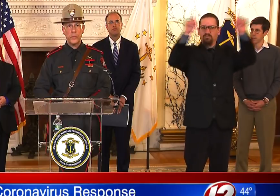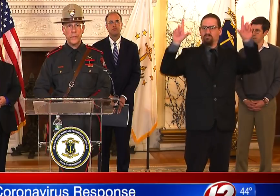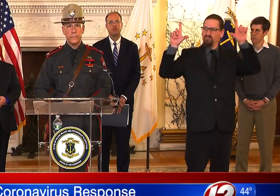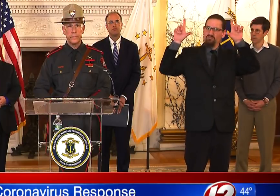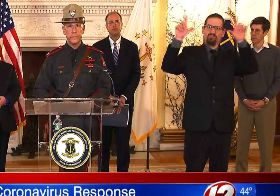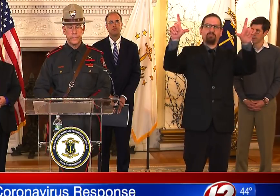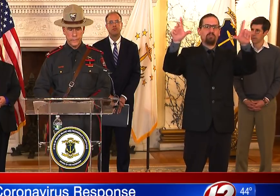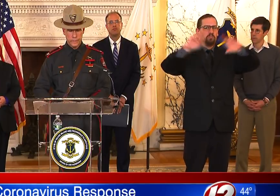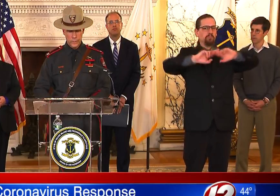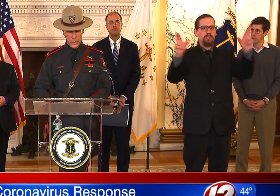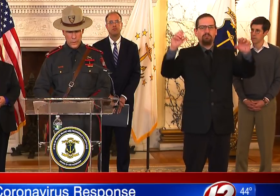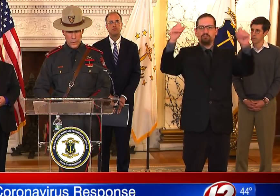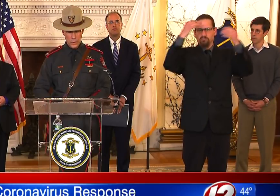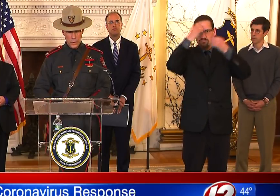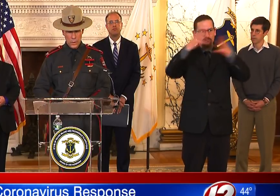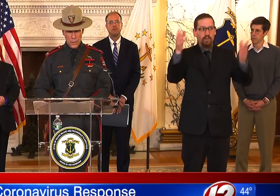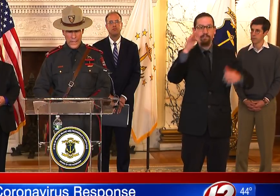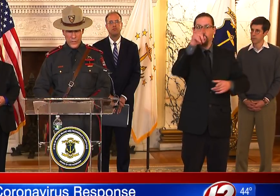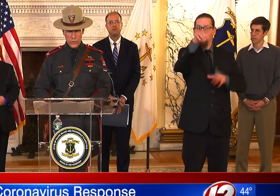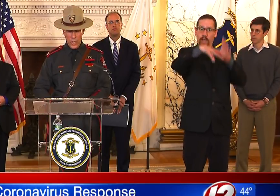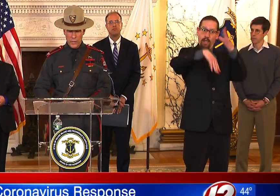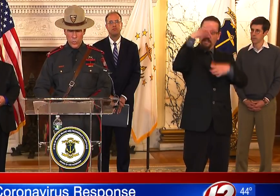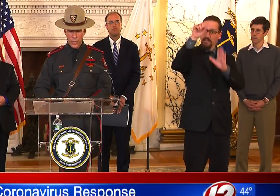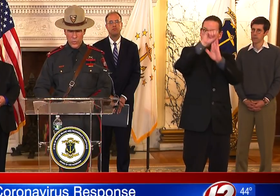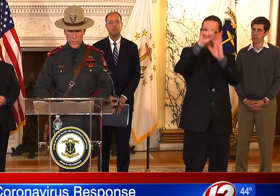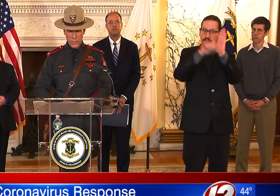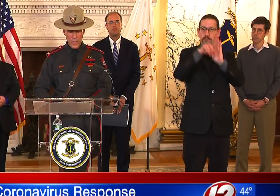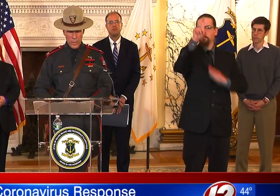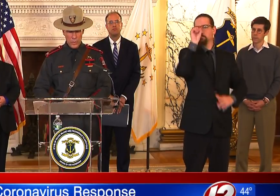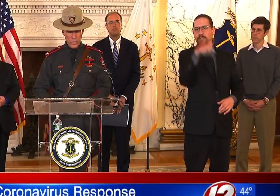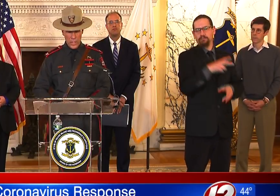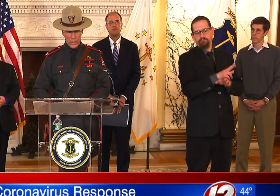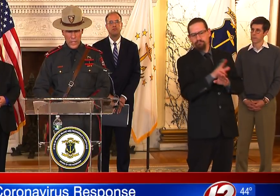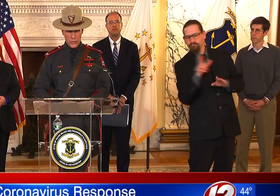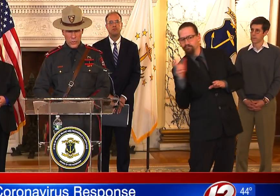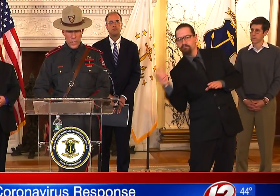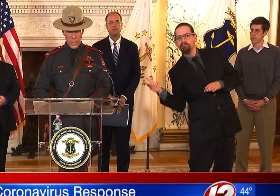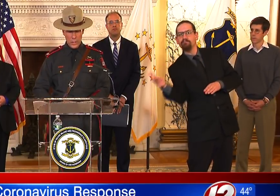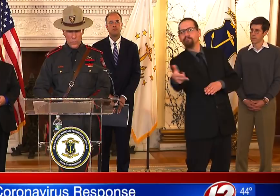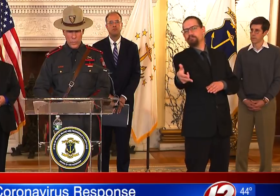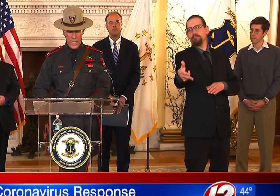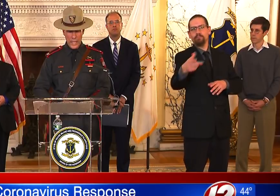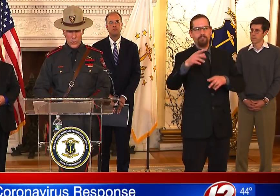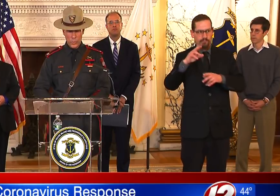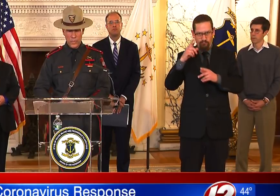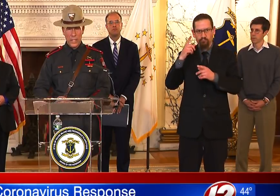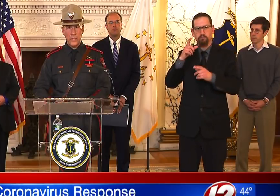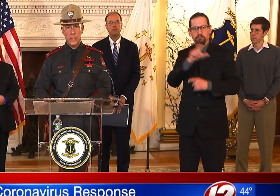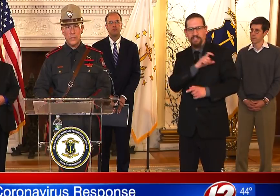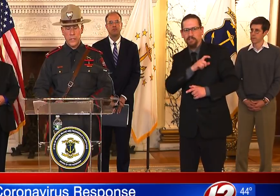THE DEPARTMENT OF TRANSPORTATION WILL HAVE SIGNAGE, DIRECTING OUT-OF-STATE PASSENGER VEHICLES TO STOP AT THE FIRST CENTER IN